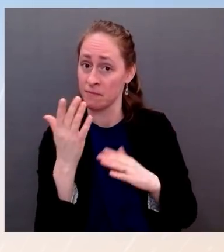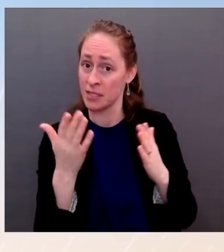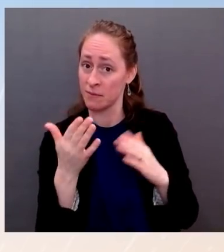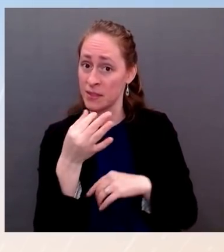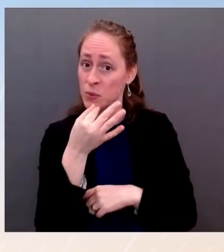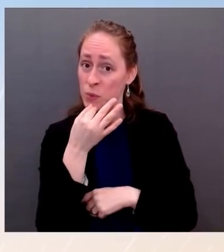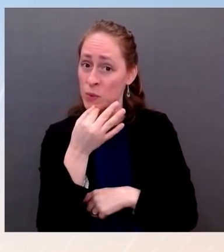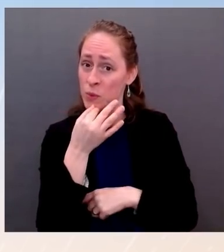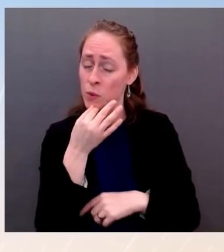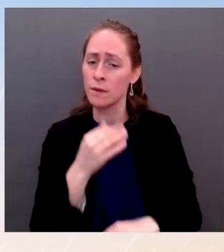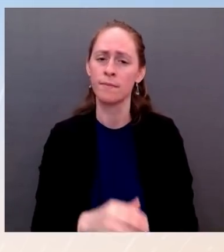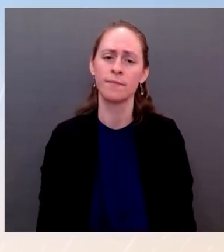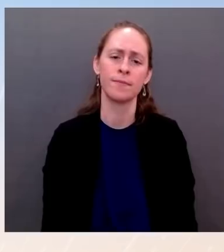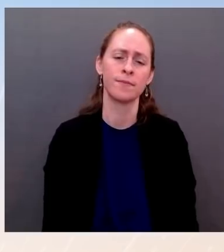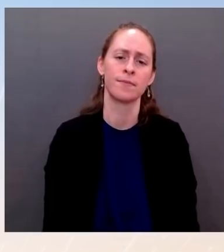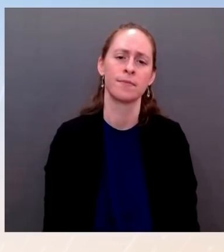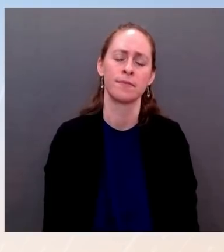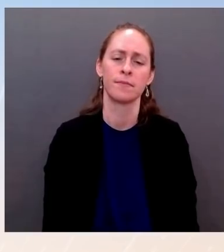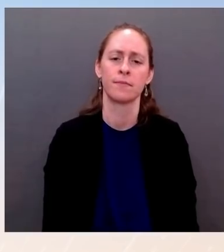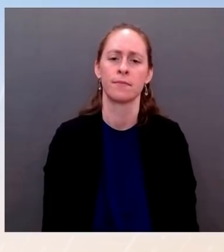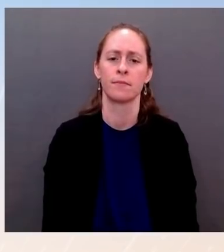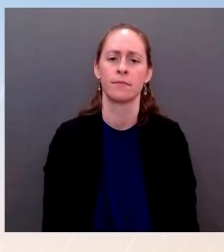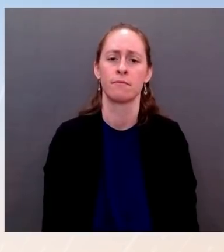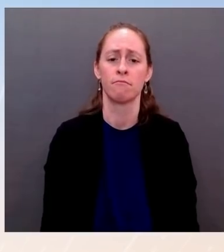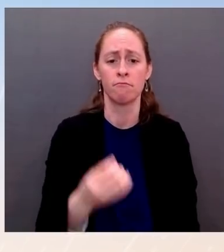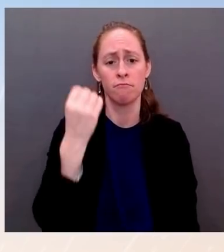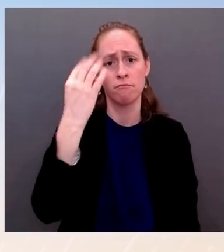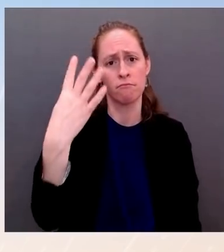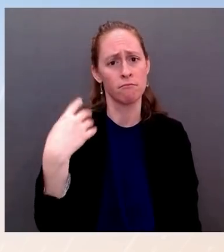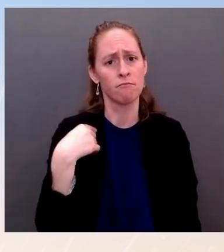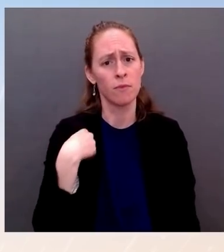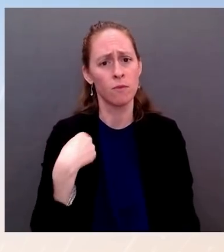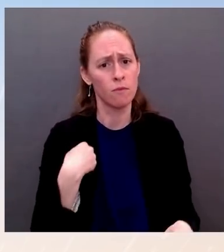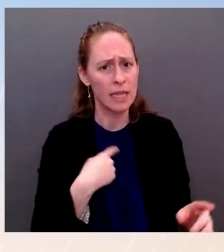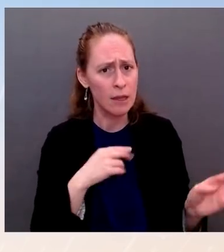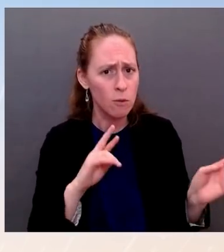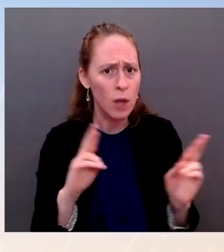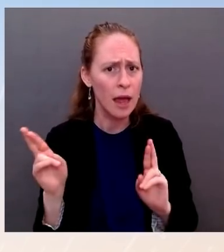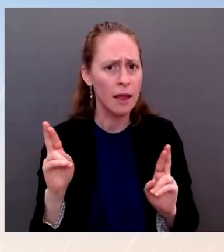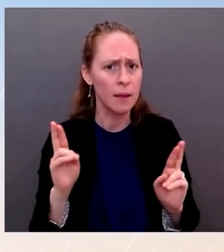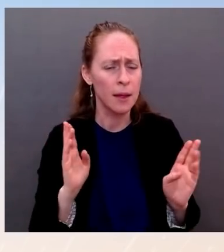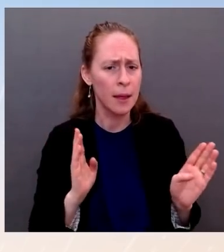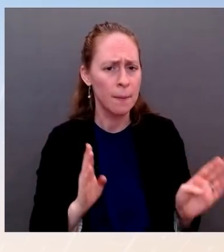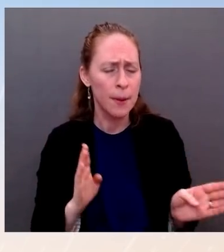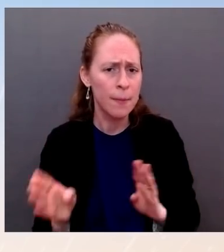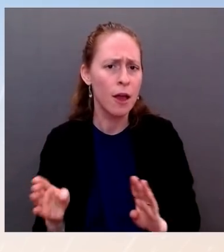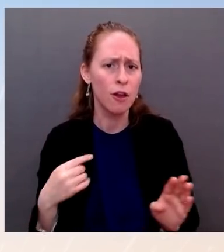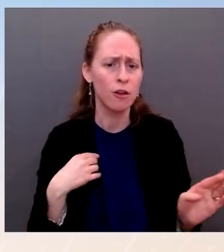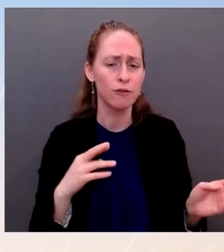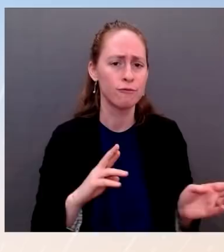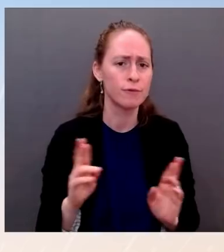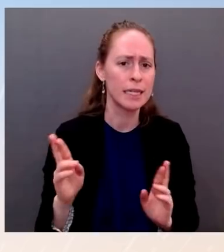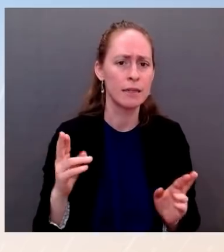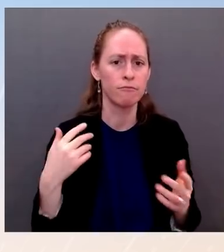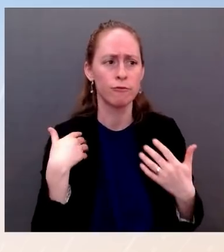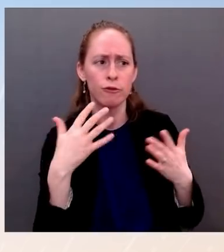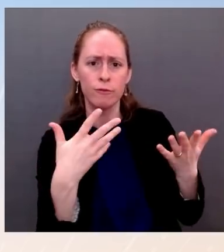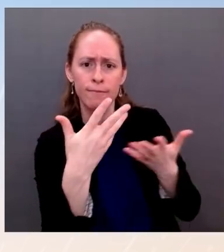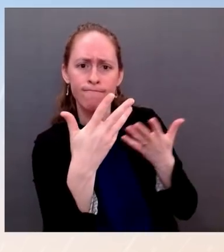that addresses the security concerns of the United States, Russia, and Europe consistent with our values and the principle of reciprocity.